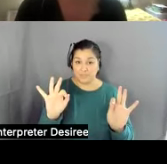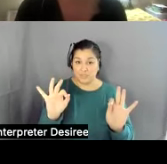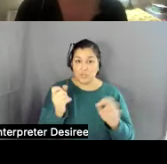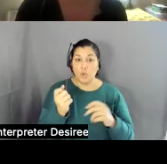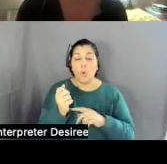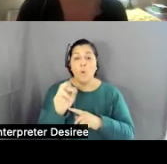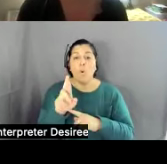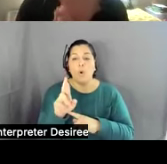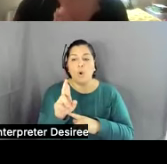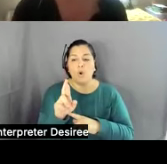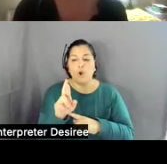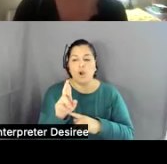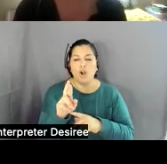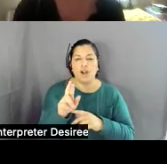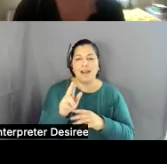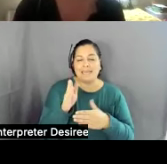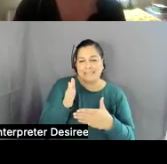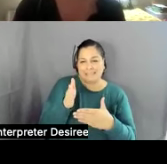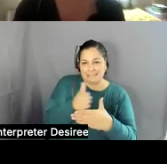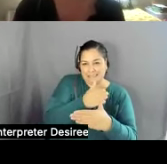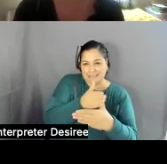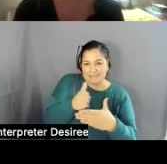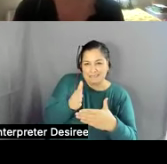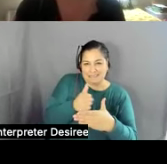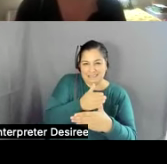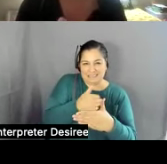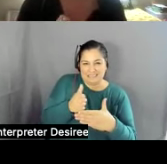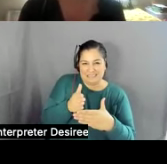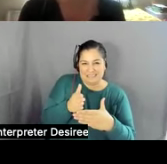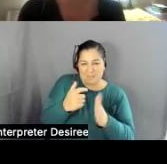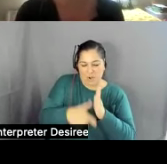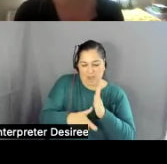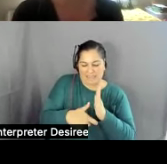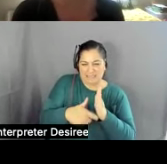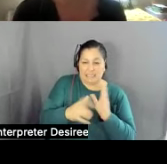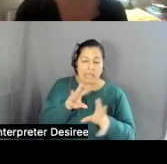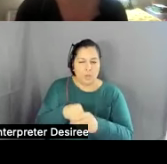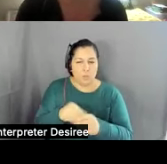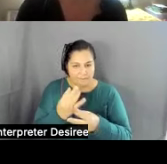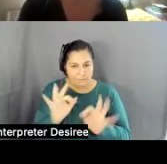at a sliding scale that includes free, and three, that it needs to be co-hosted.